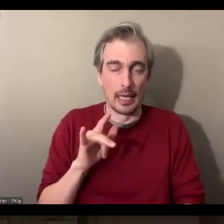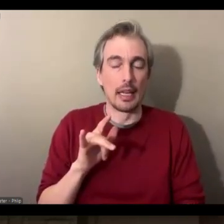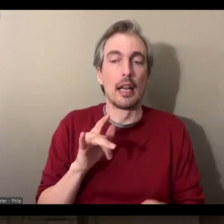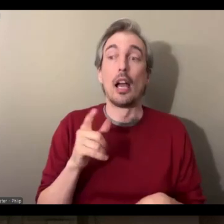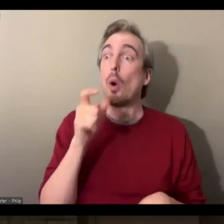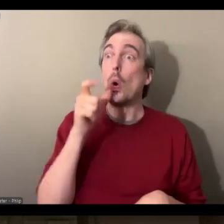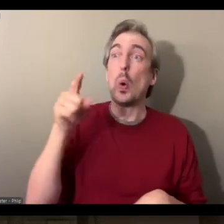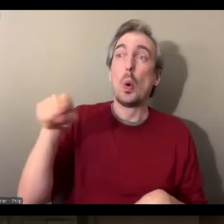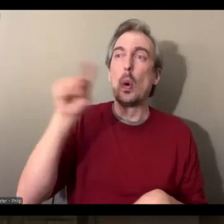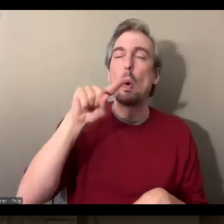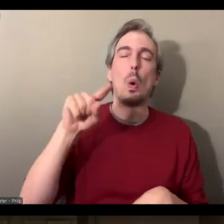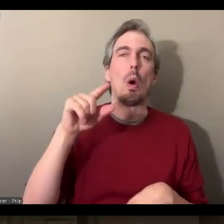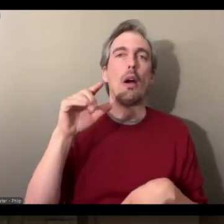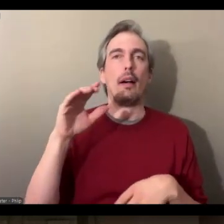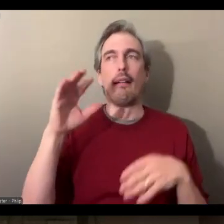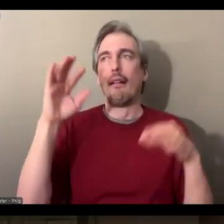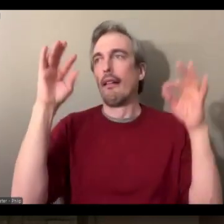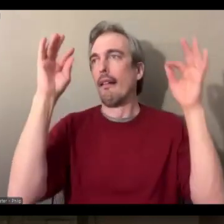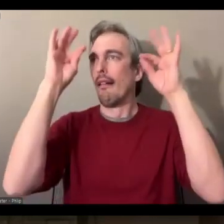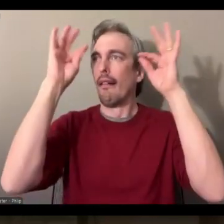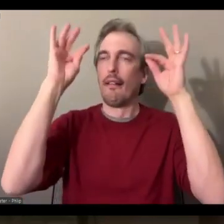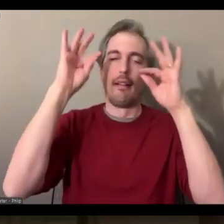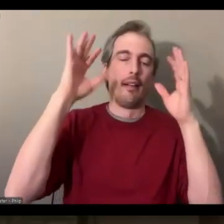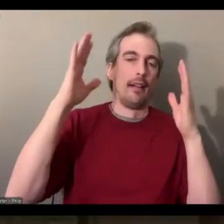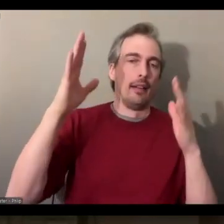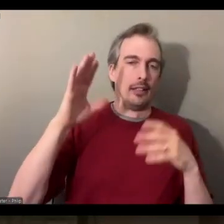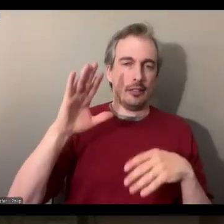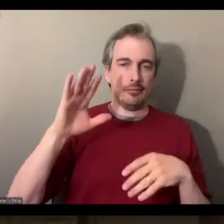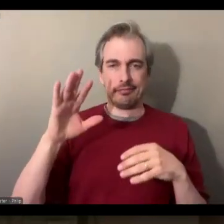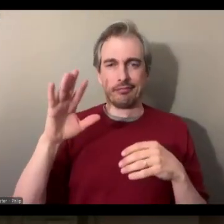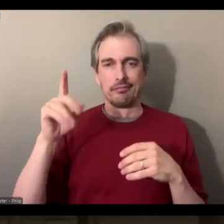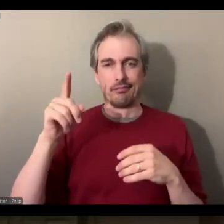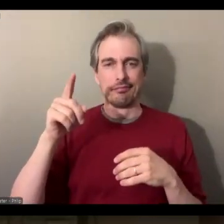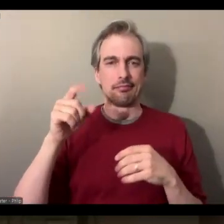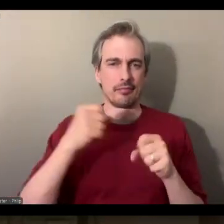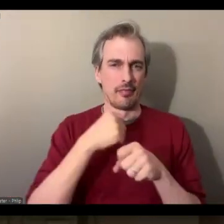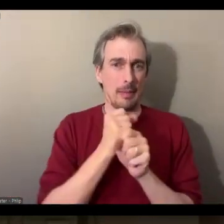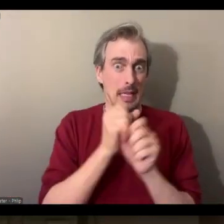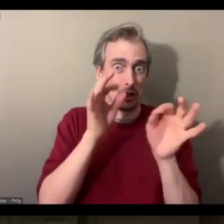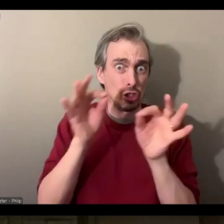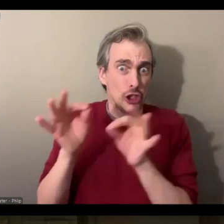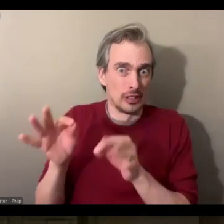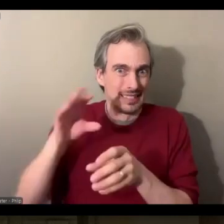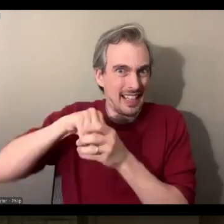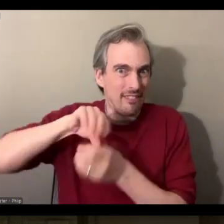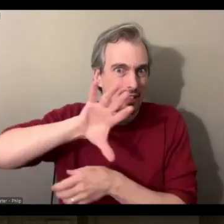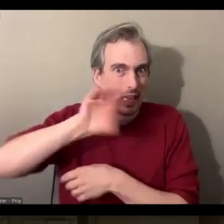Because they're not legal requirements in the same way that that accessible elevator is. Explain to